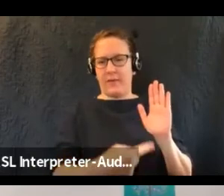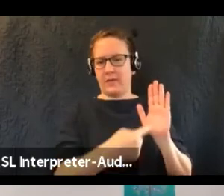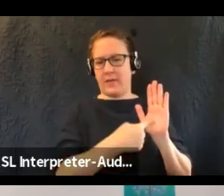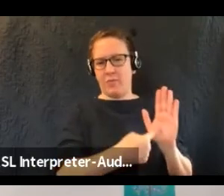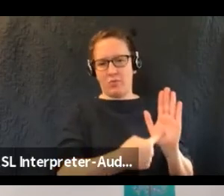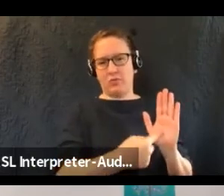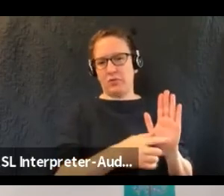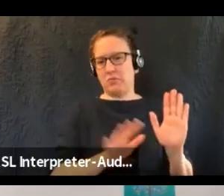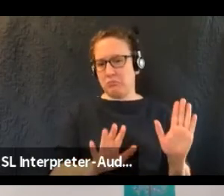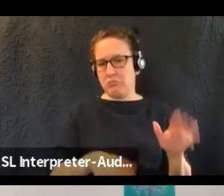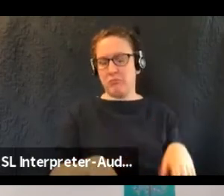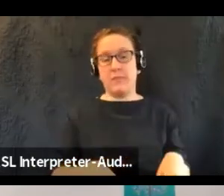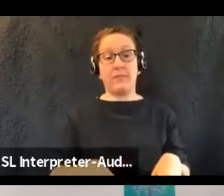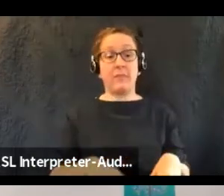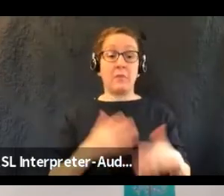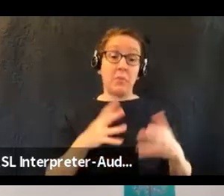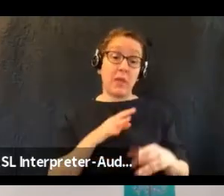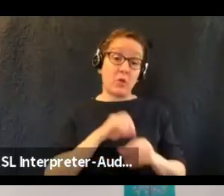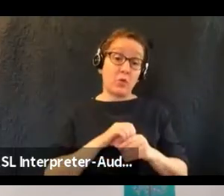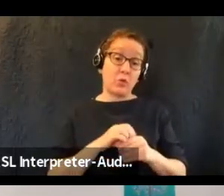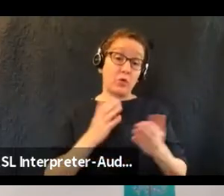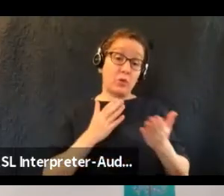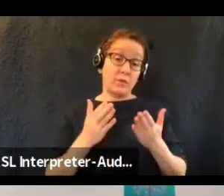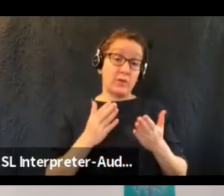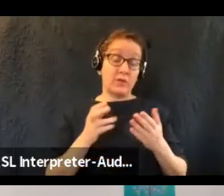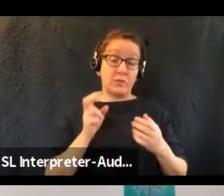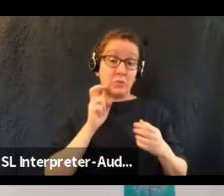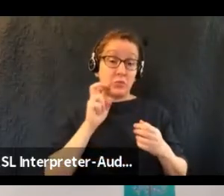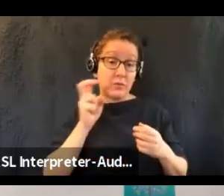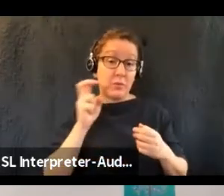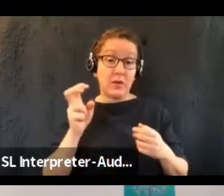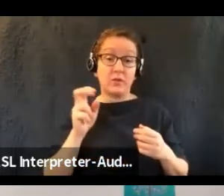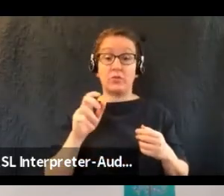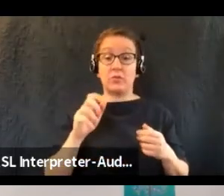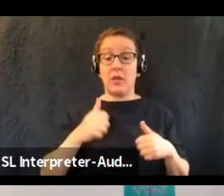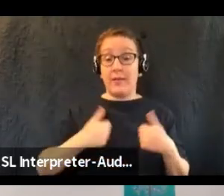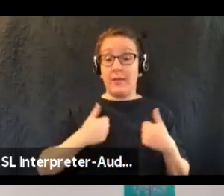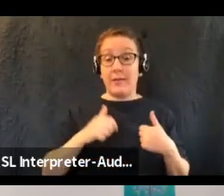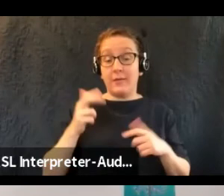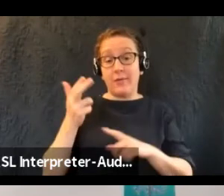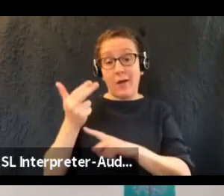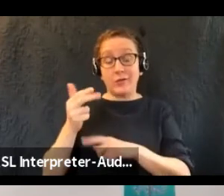These may include services such as transportation, lodging, interpretation services, medical